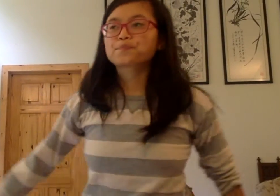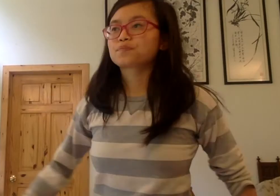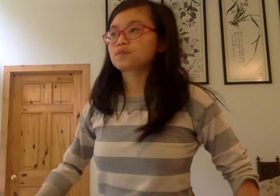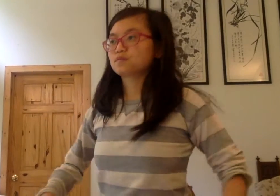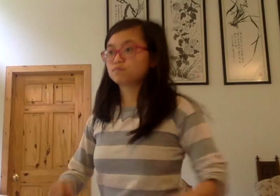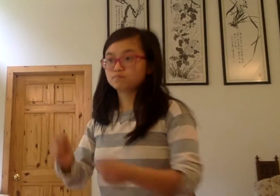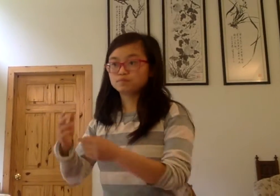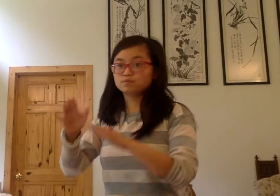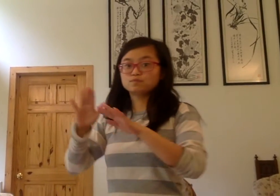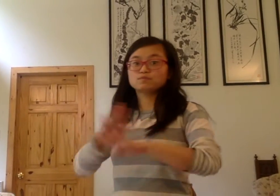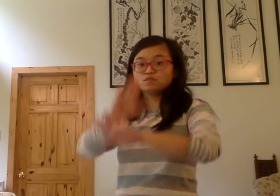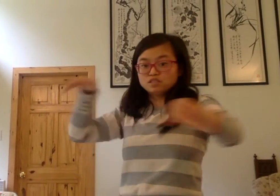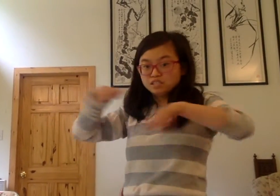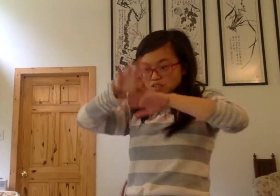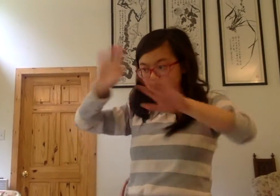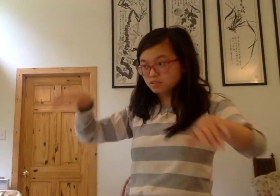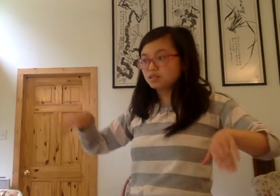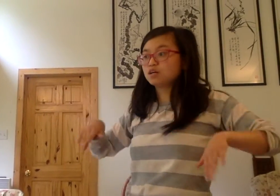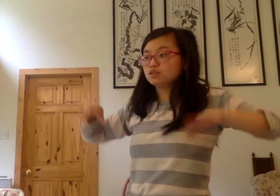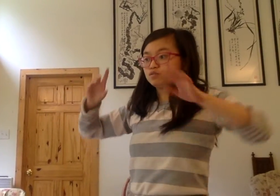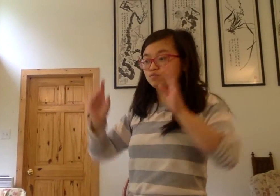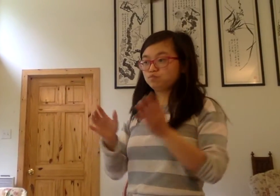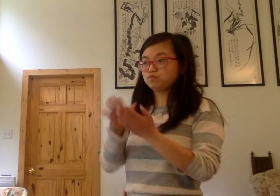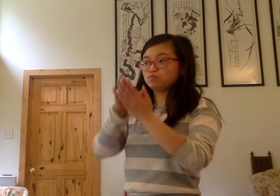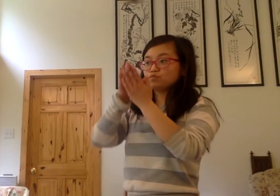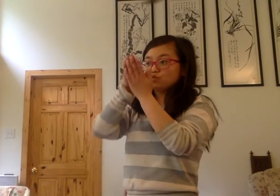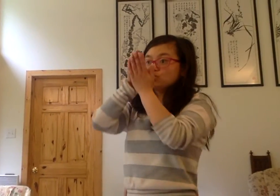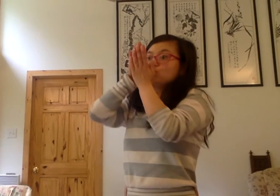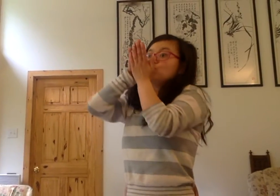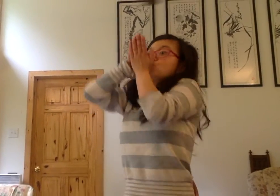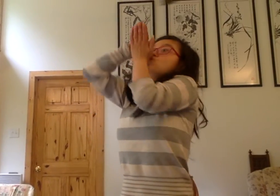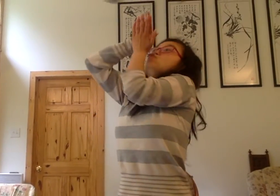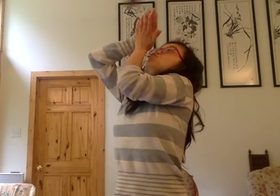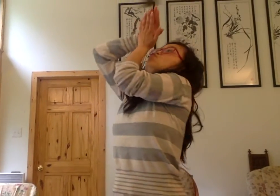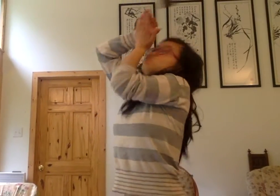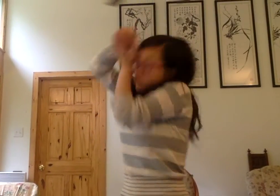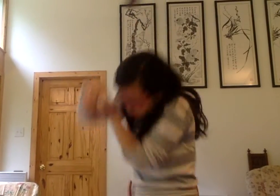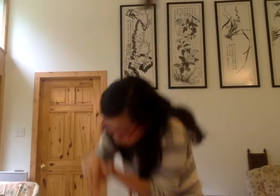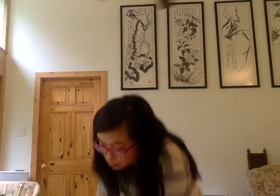it is a dolphin dive in the swimming